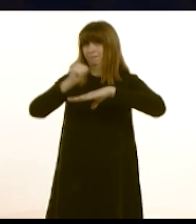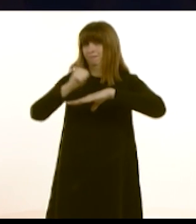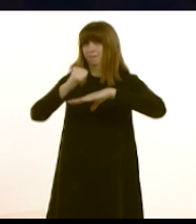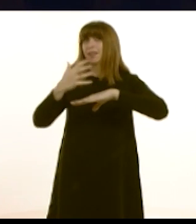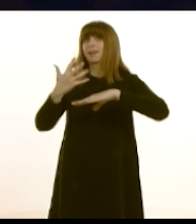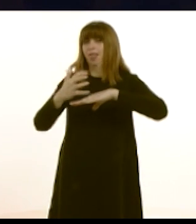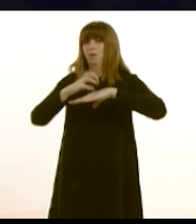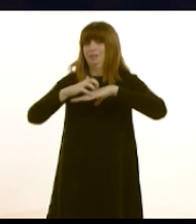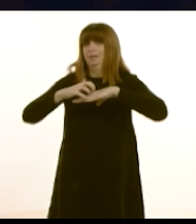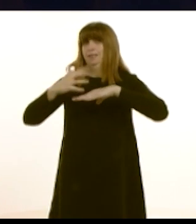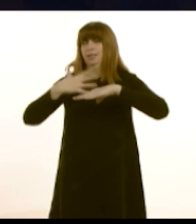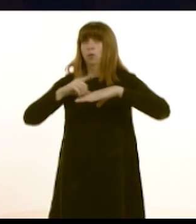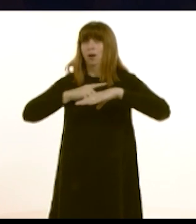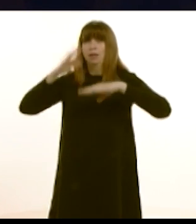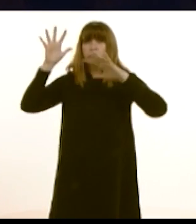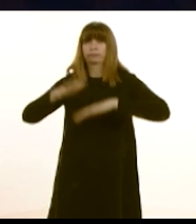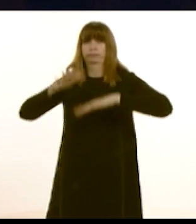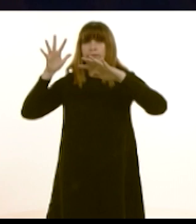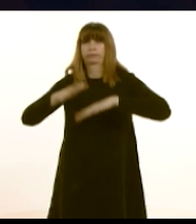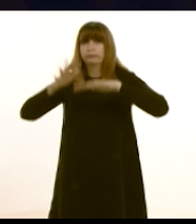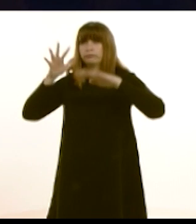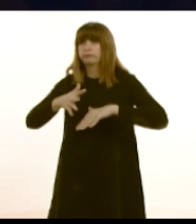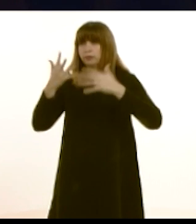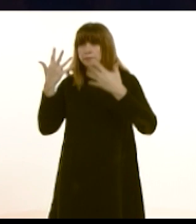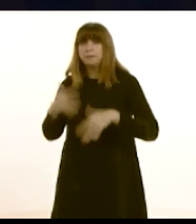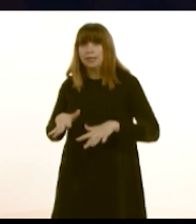given all the rain that we have seen over the past few months.